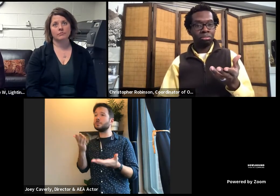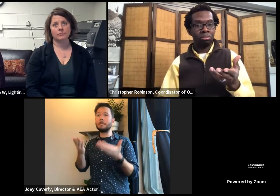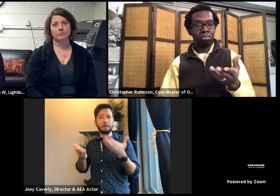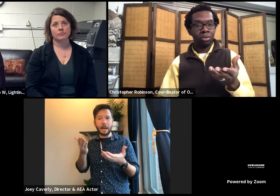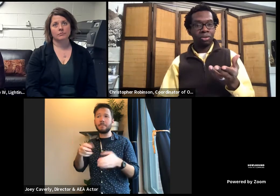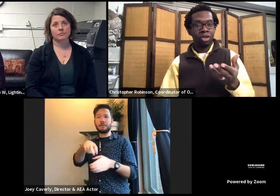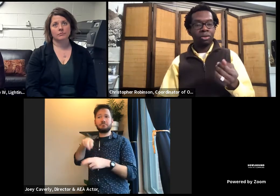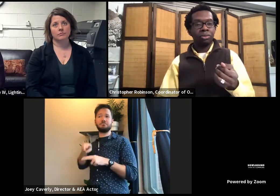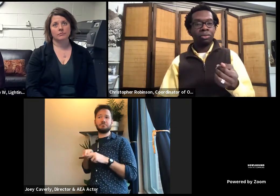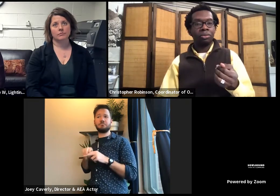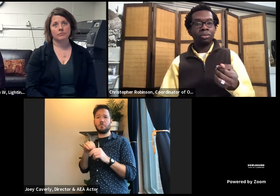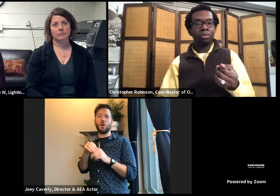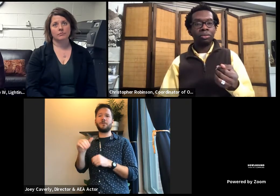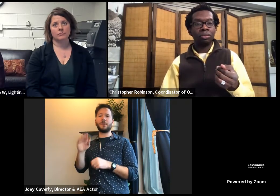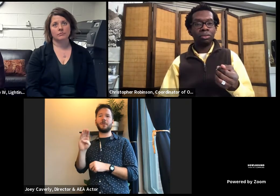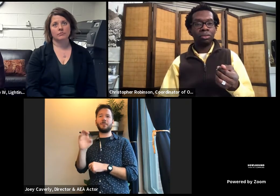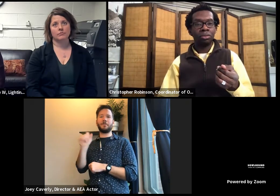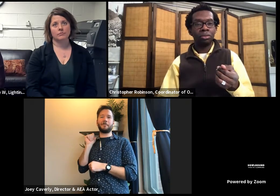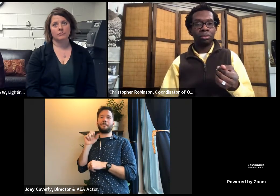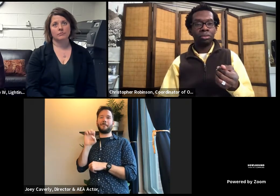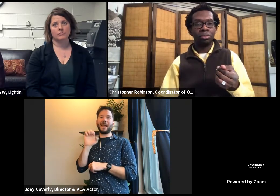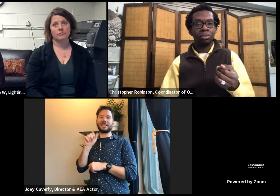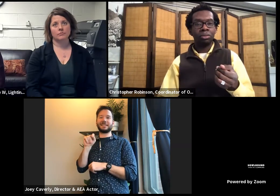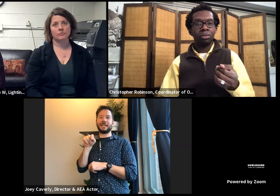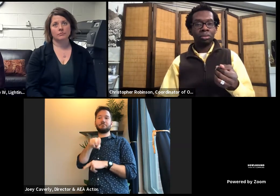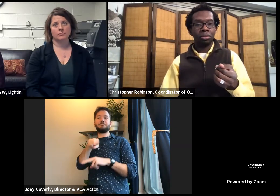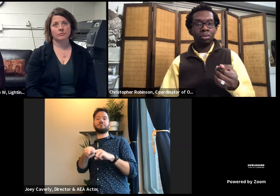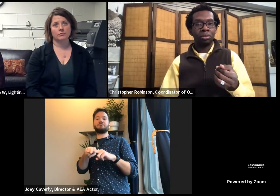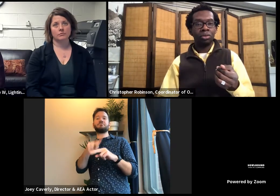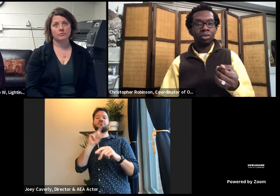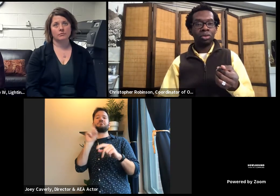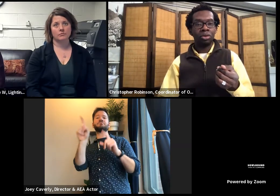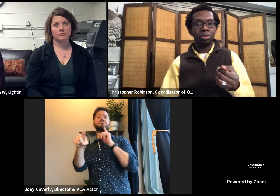Other deaf directors might prefer to take a back seat